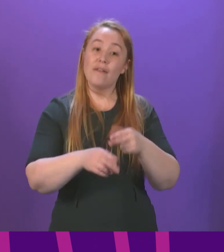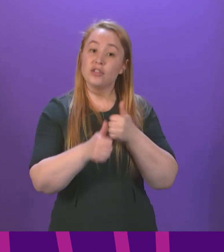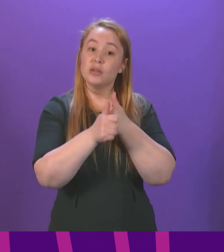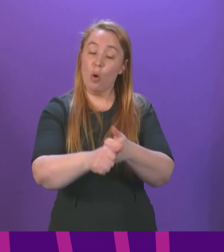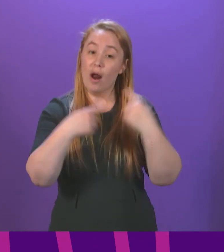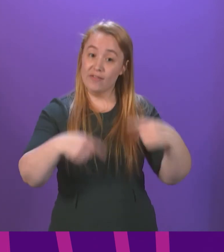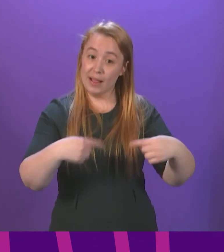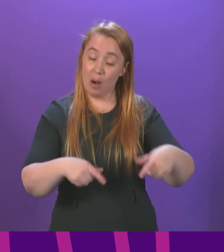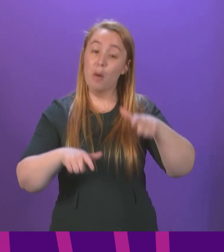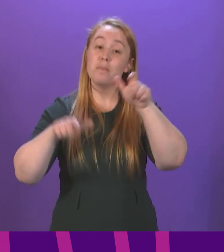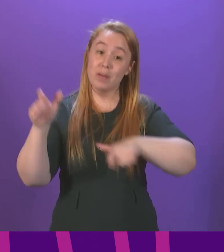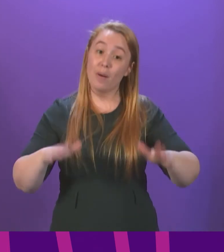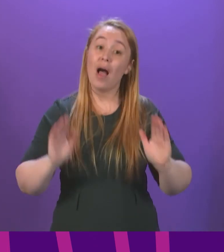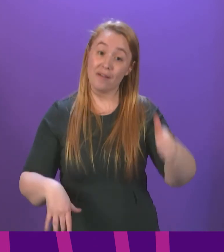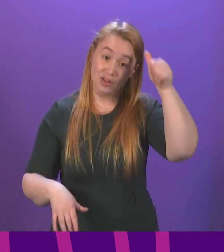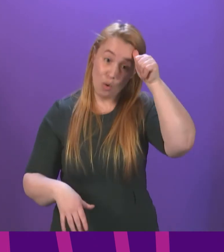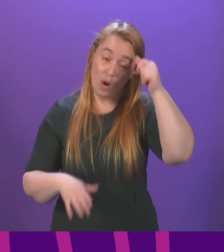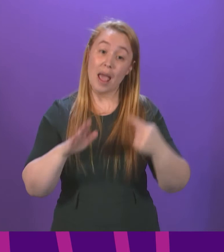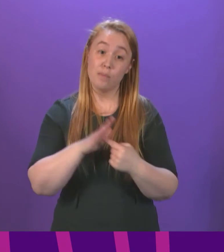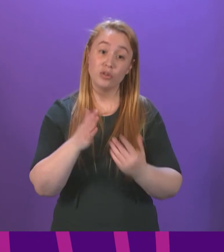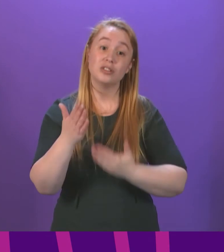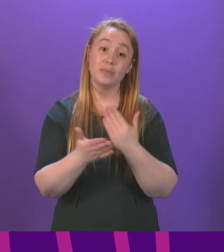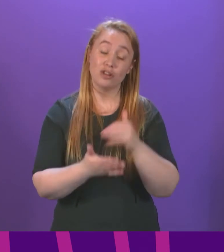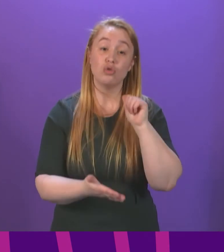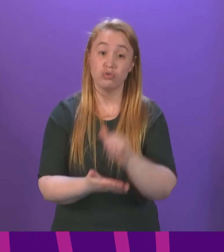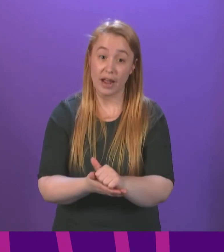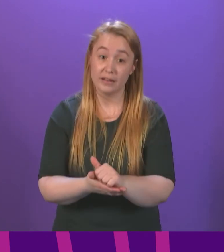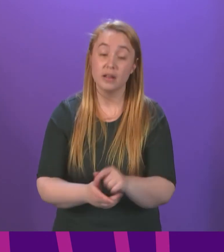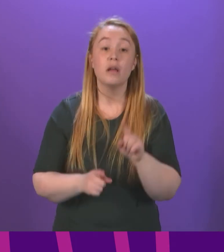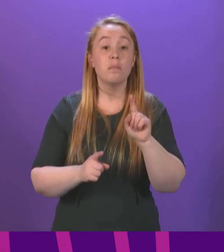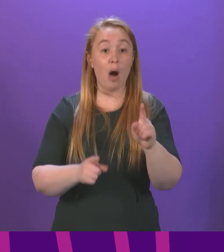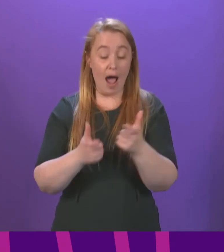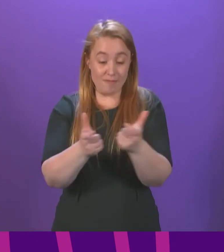it is crucial that we get that right. However, we have significant packages in place, and